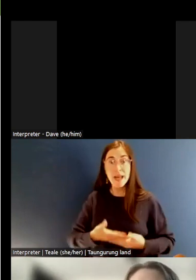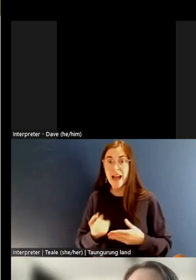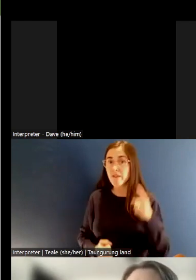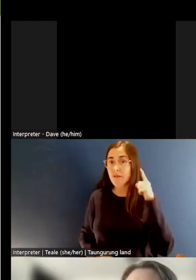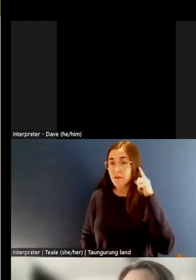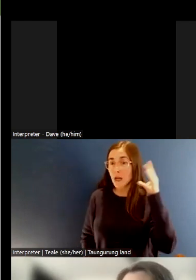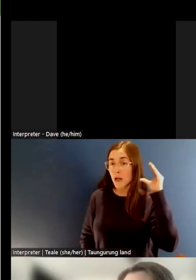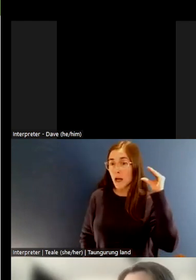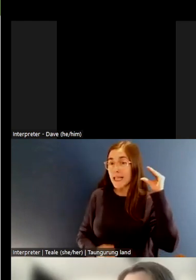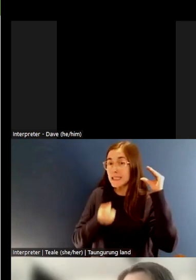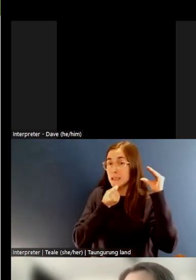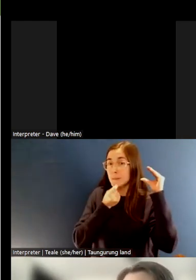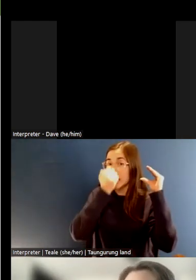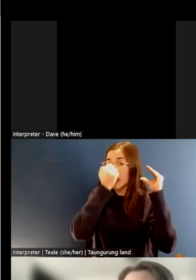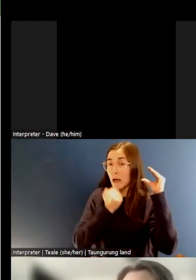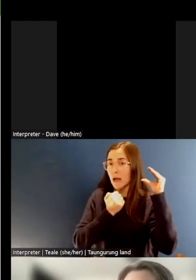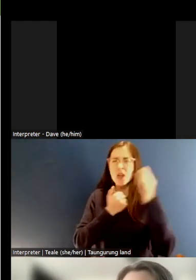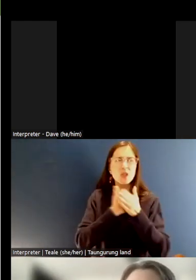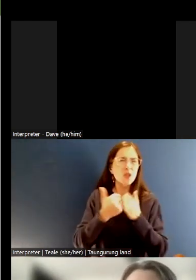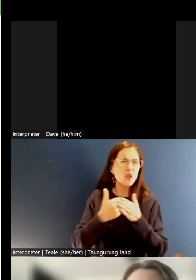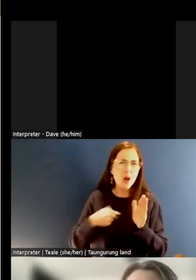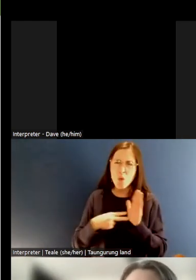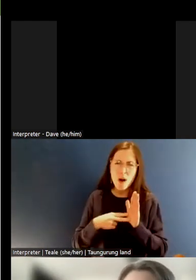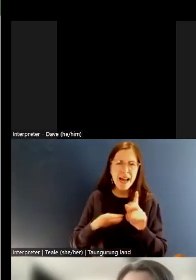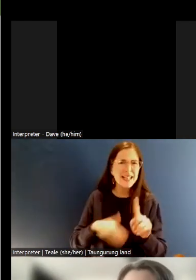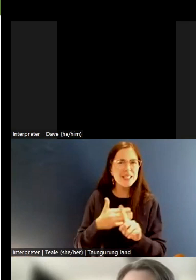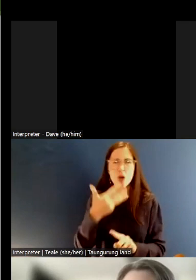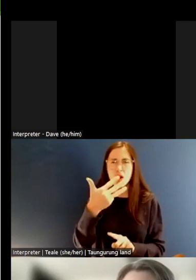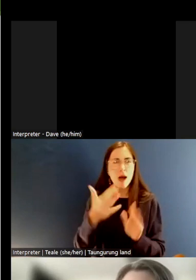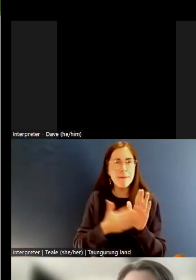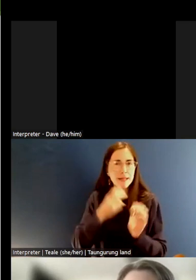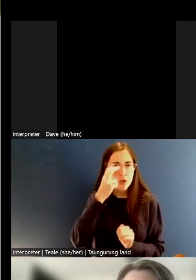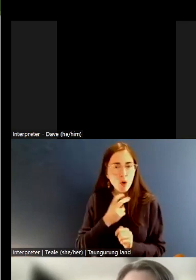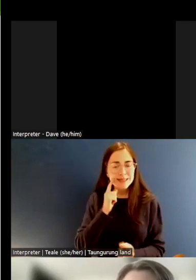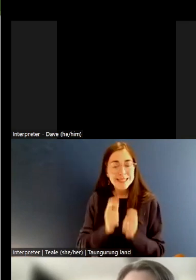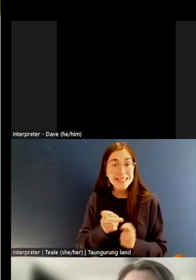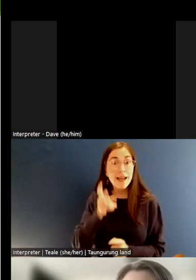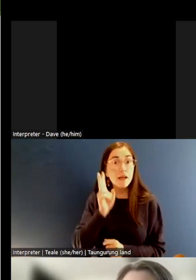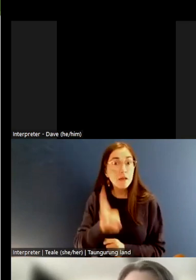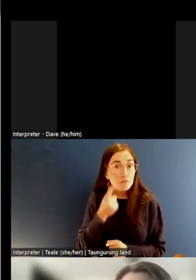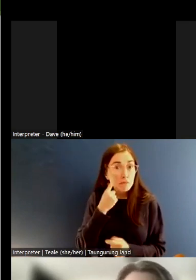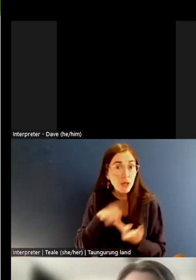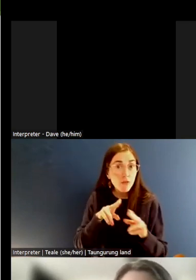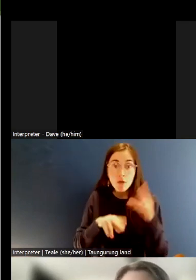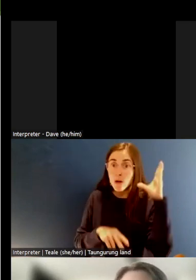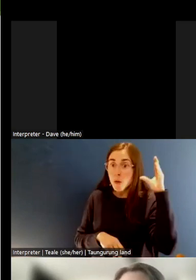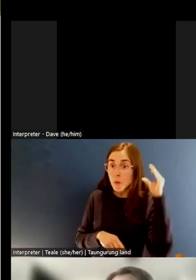I would usually wait till the next hearing loss at nine months and see what happens because to see...